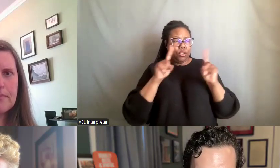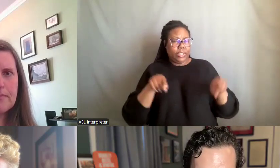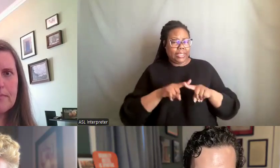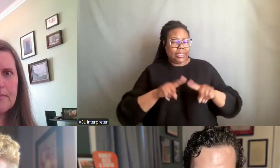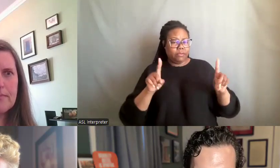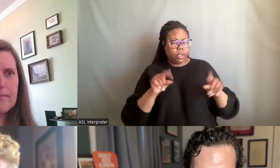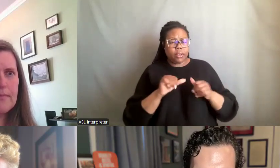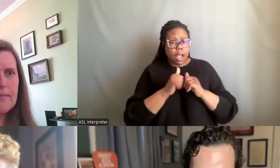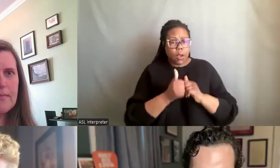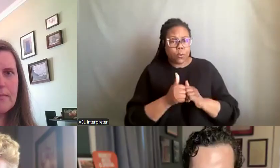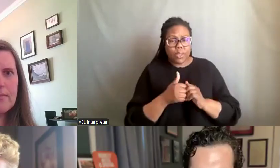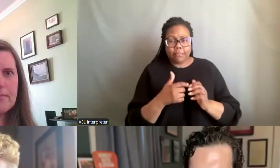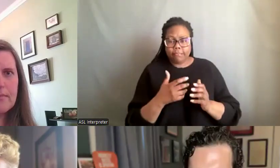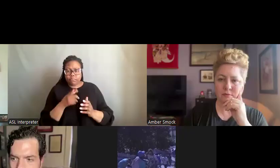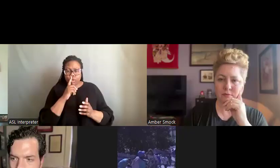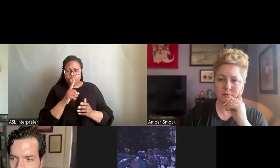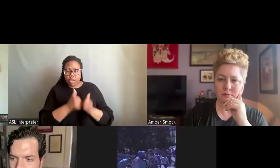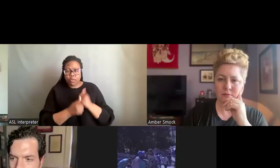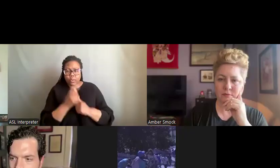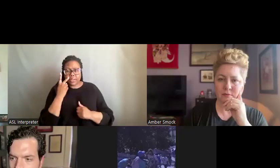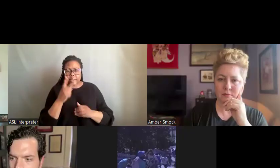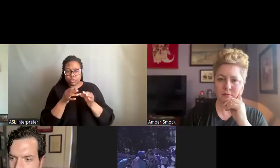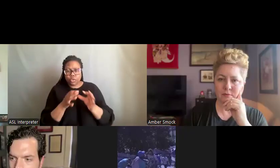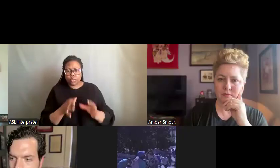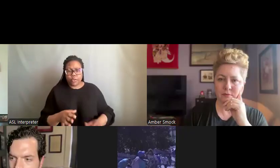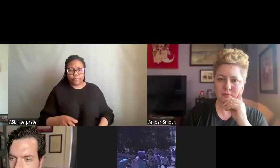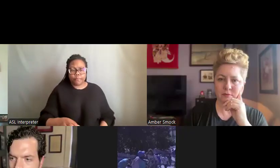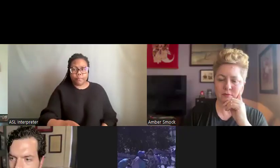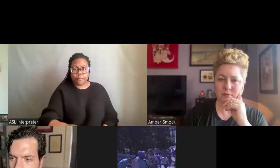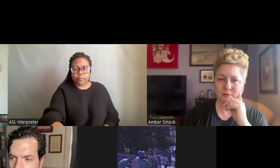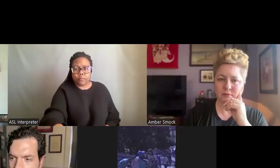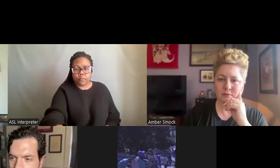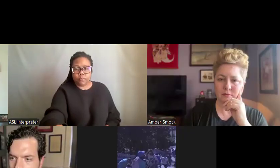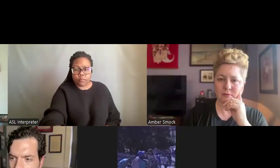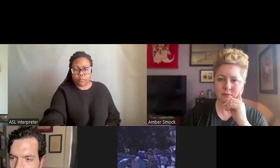some advice on this? I'm a host so it shows up differently for me.